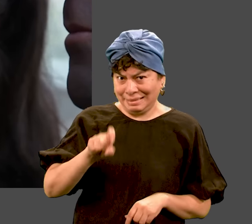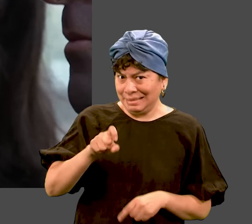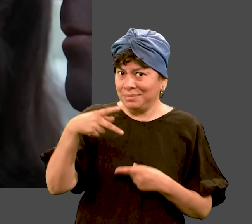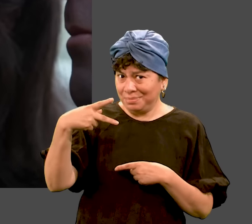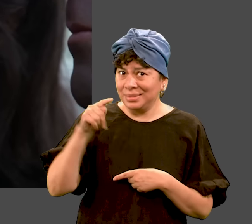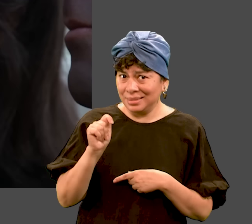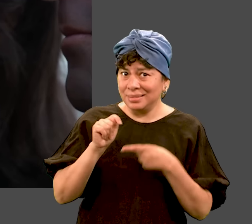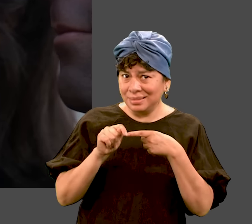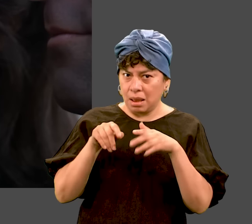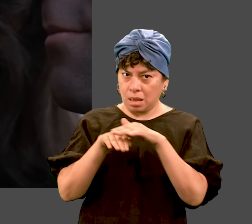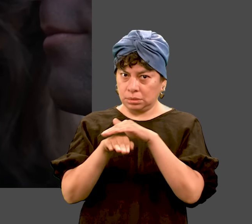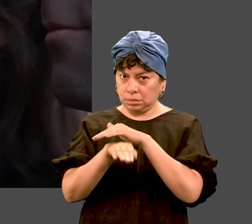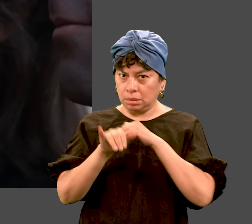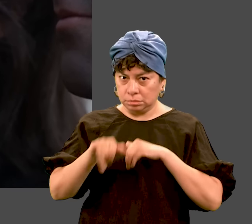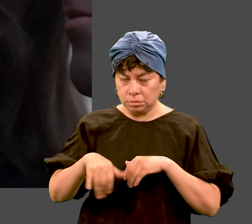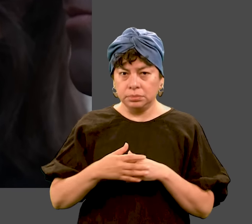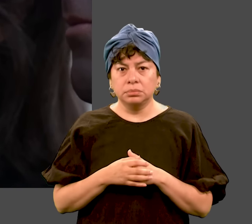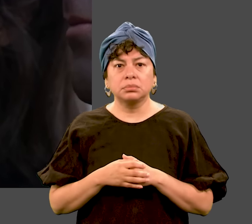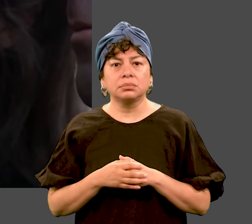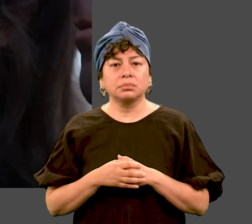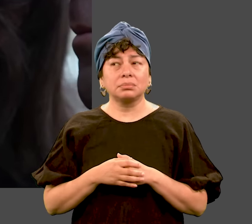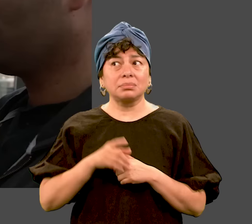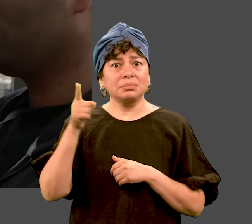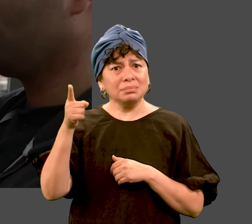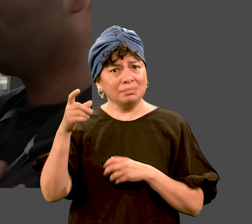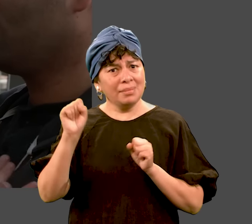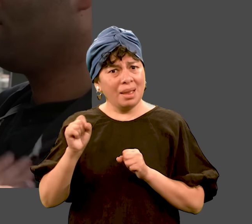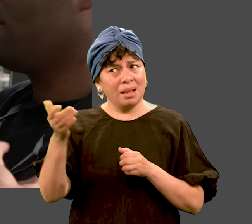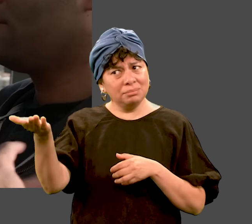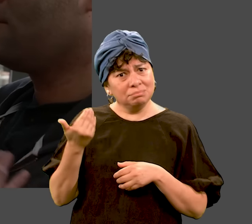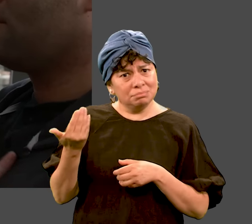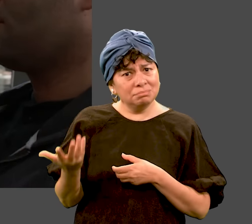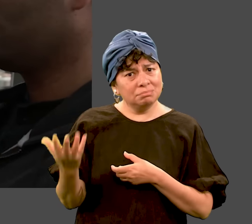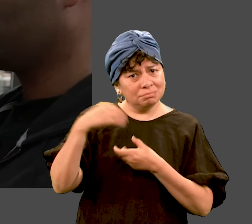I mean sure, you could say that the world is hearing and sighted, but DeafBlind community